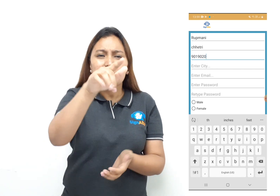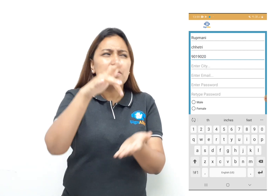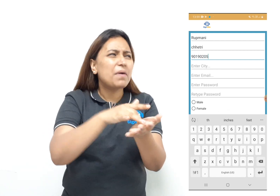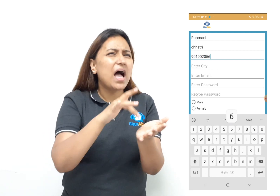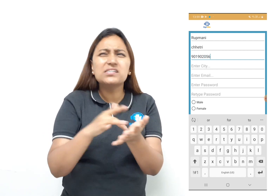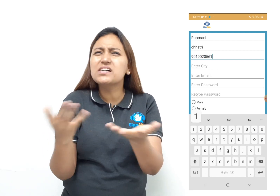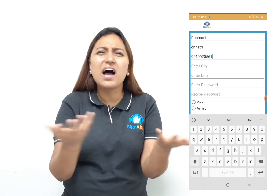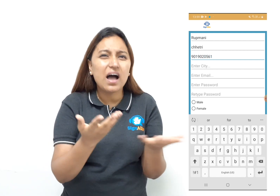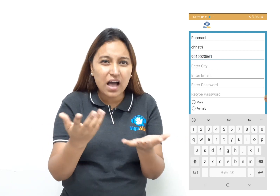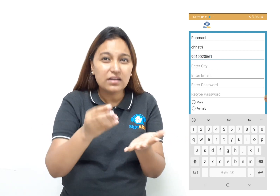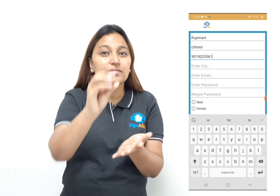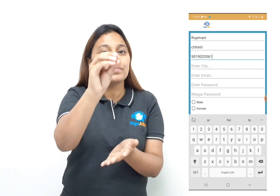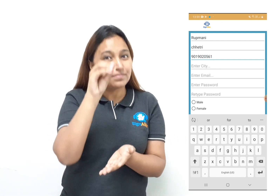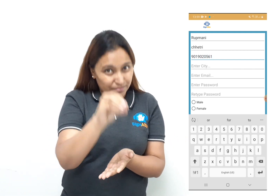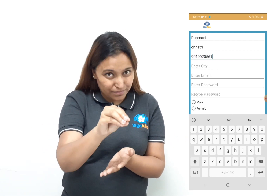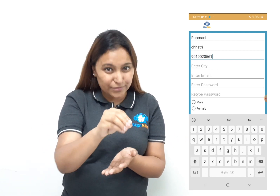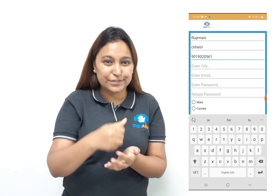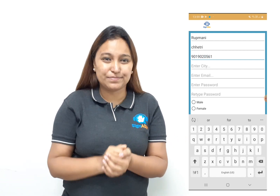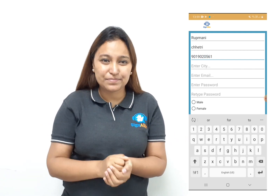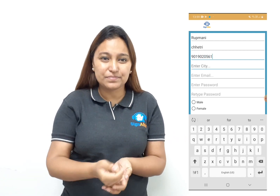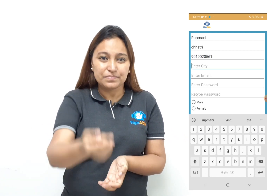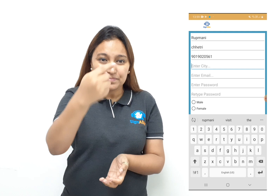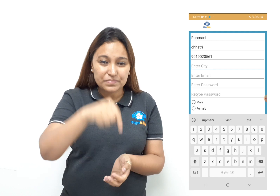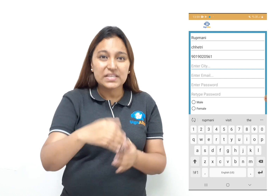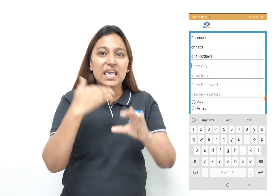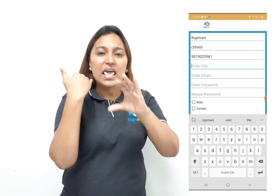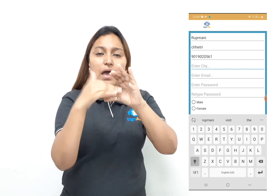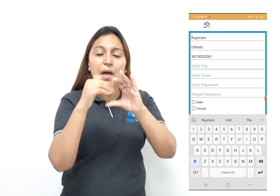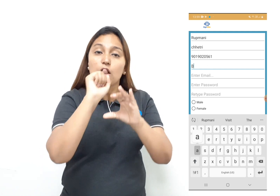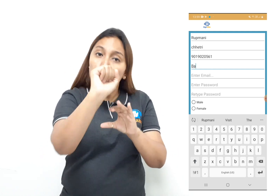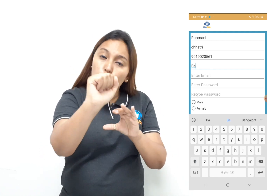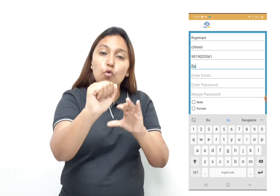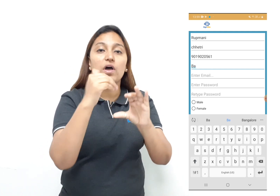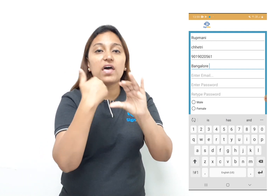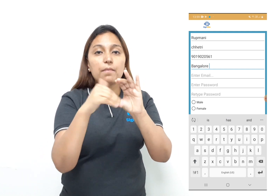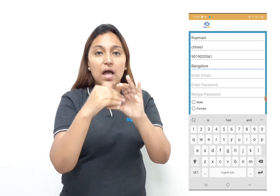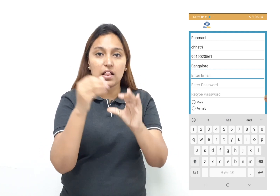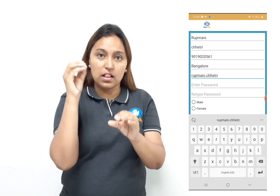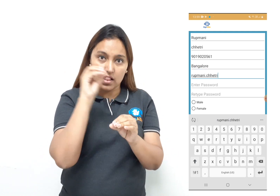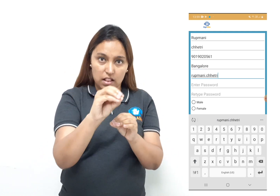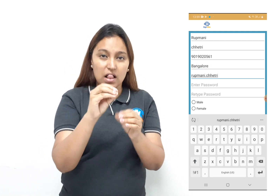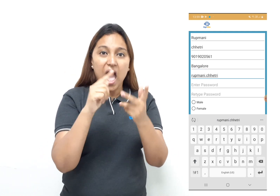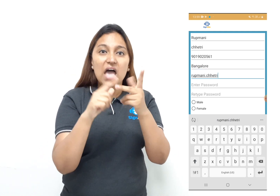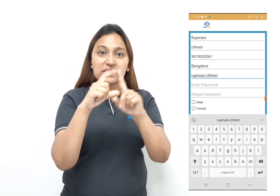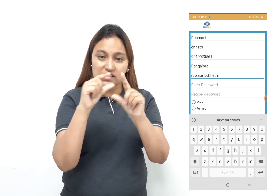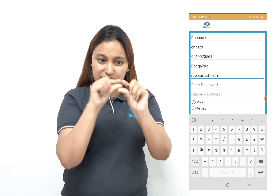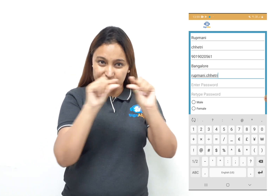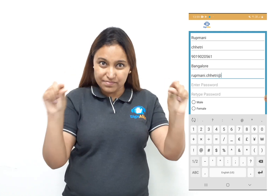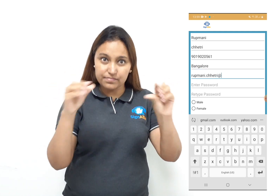...and then which city you live in and your email address.